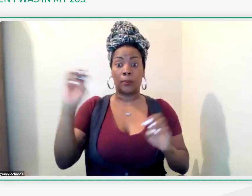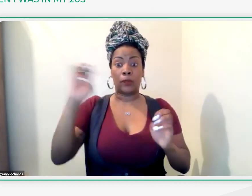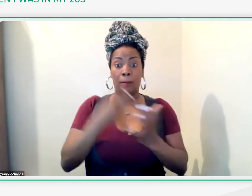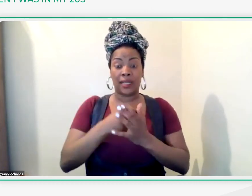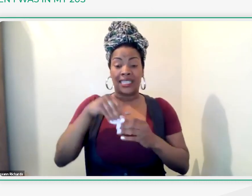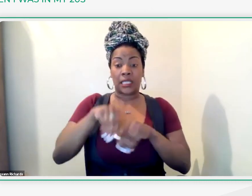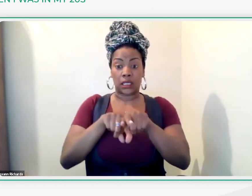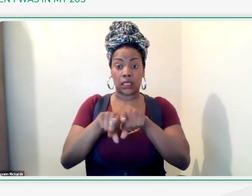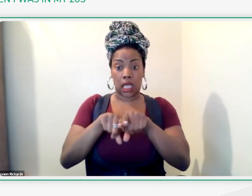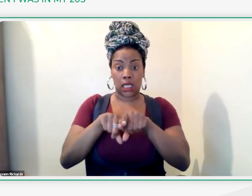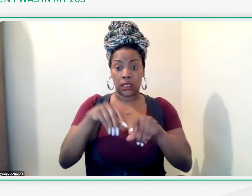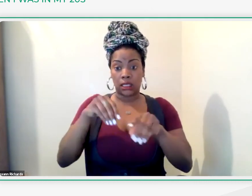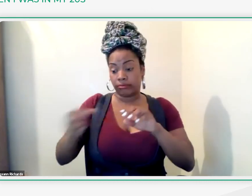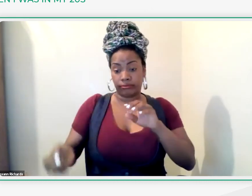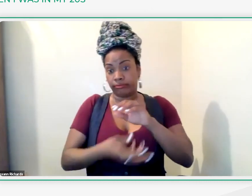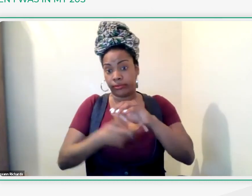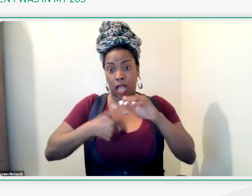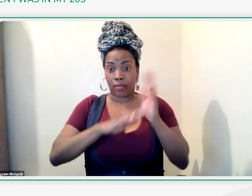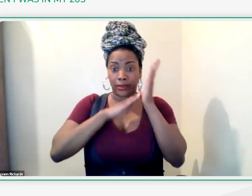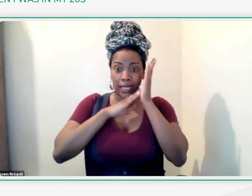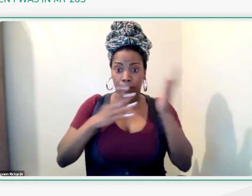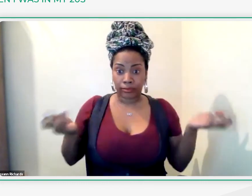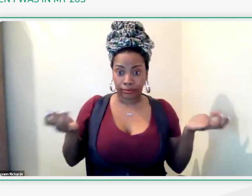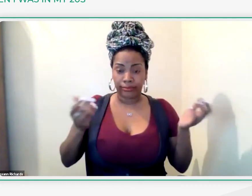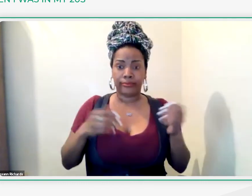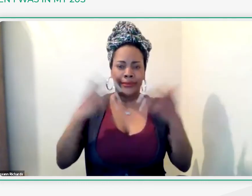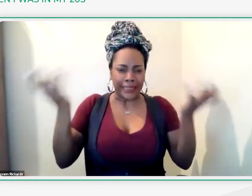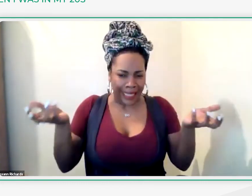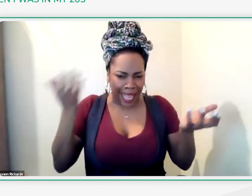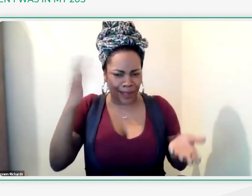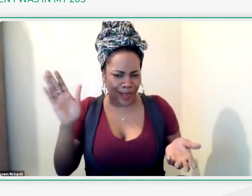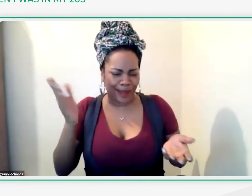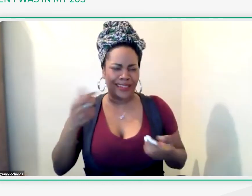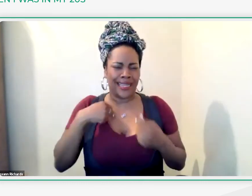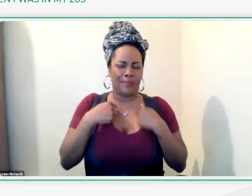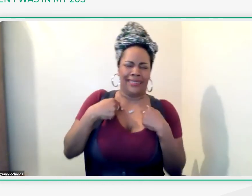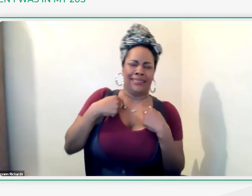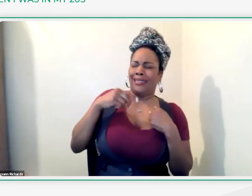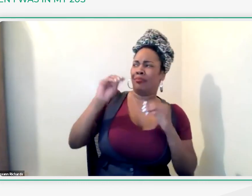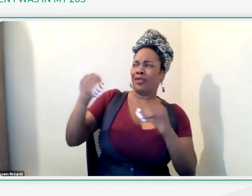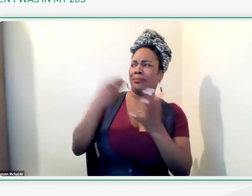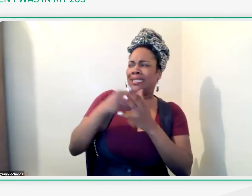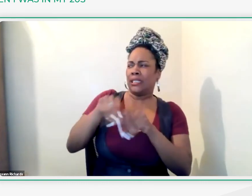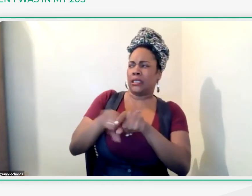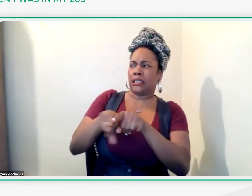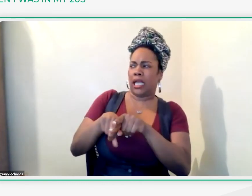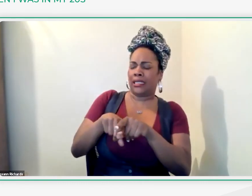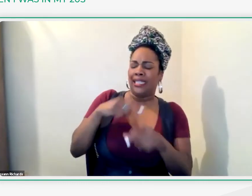Some people like to put their emergency fund in their socks or under their pillow.